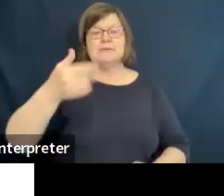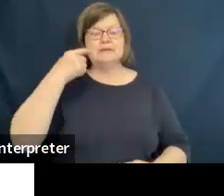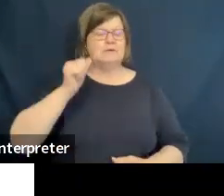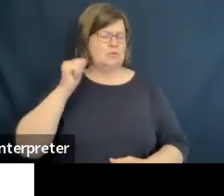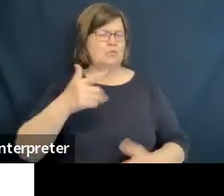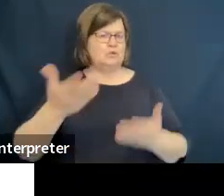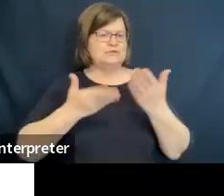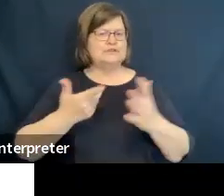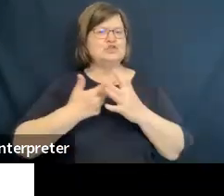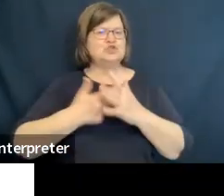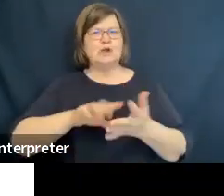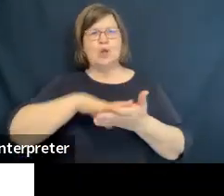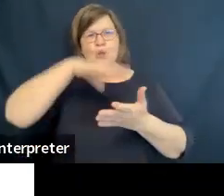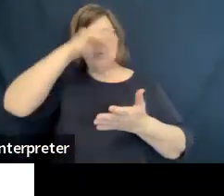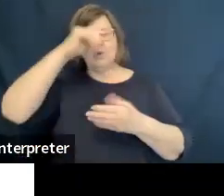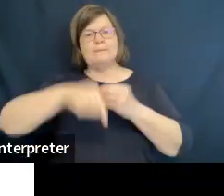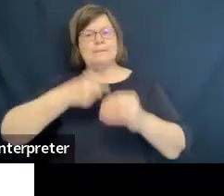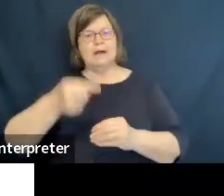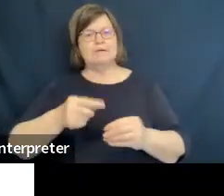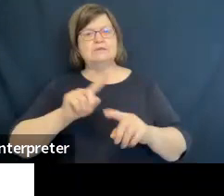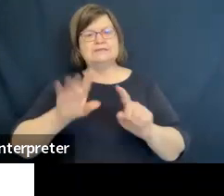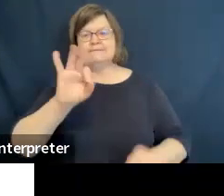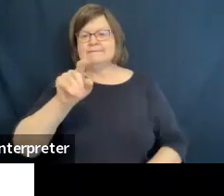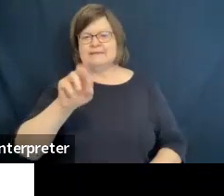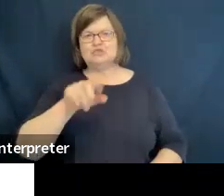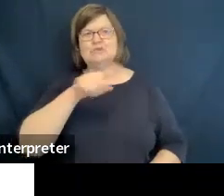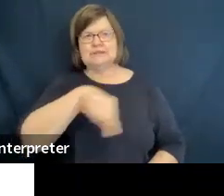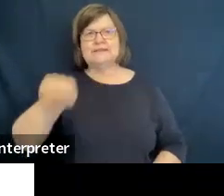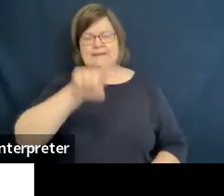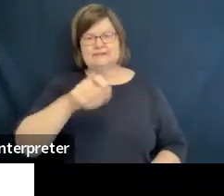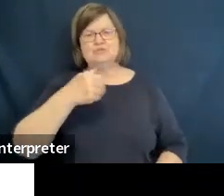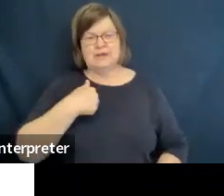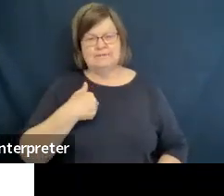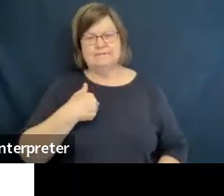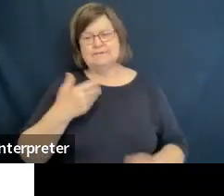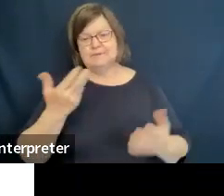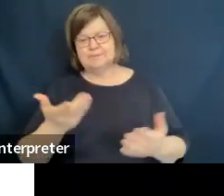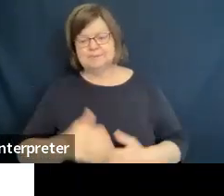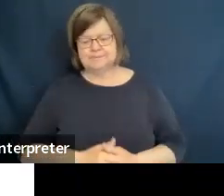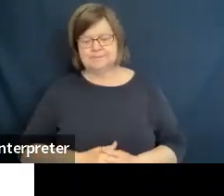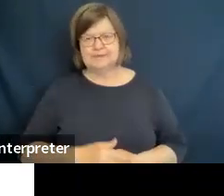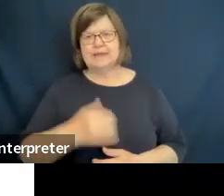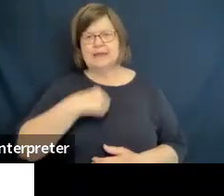are starting to learn about the features that they need to have. So I think as time goes on,